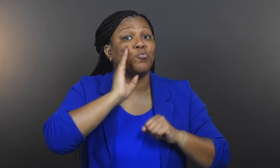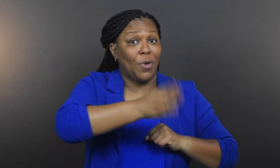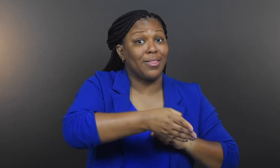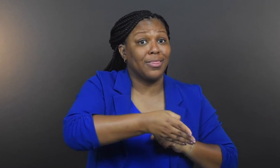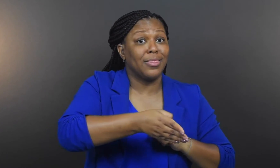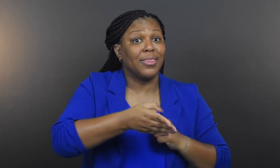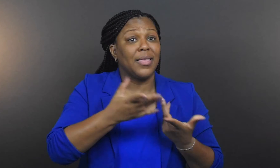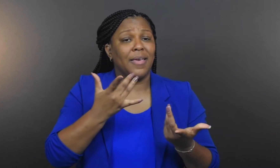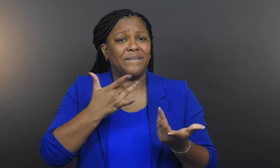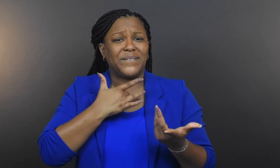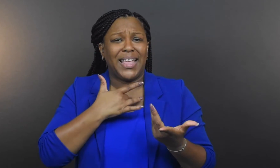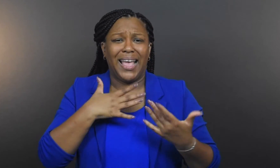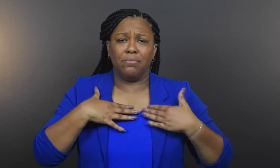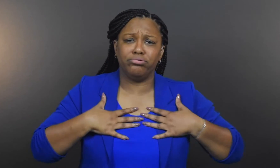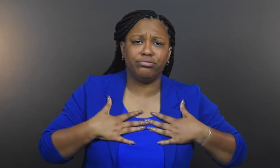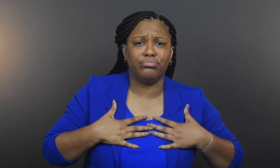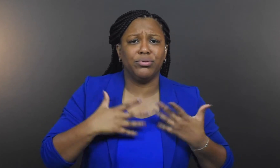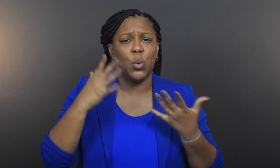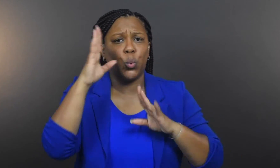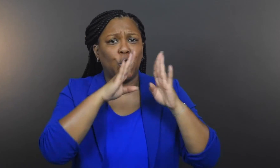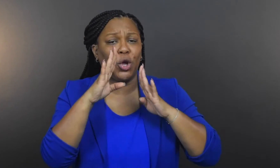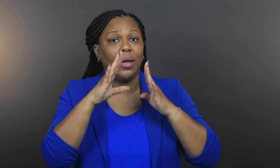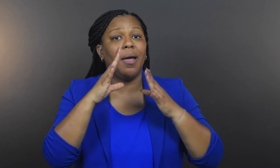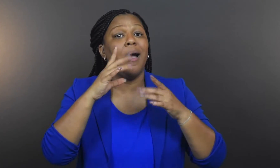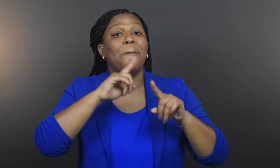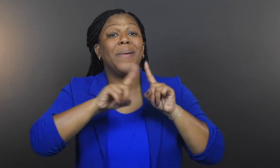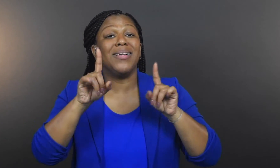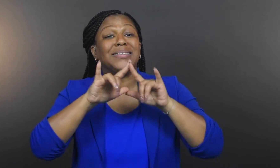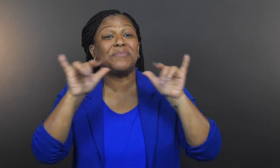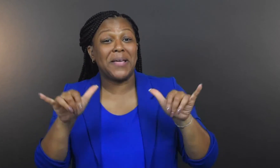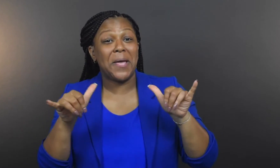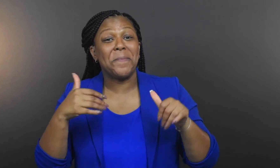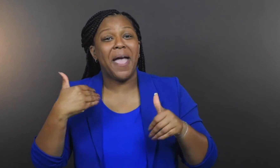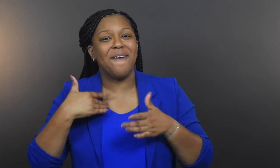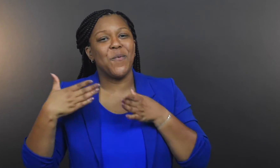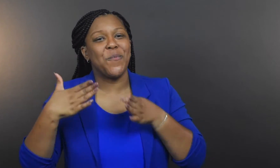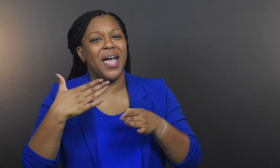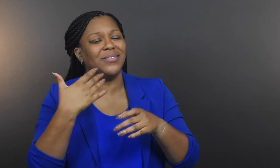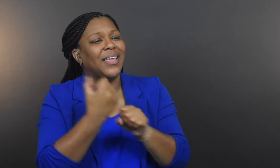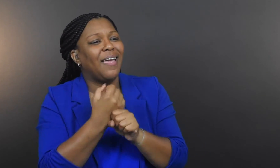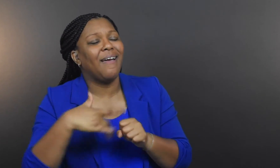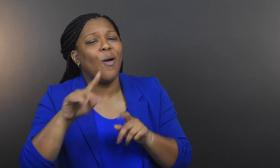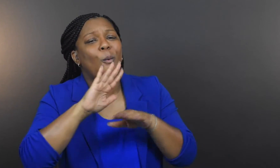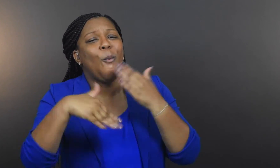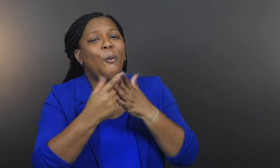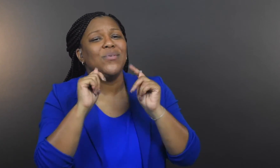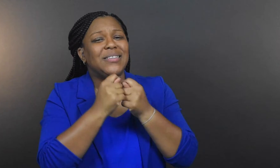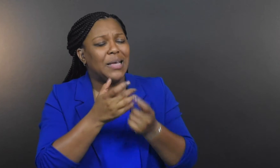that made the whole team listen,” she says.